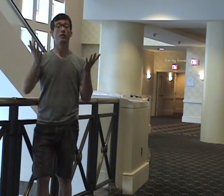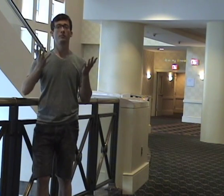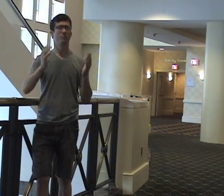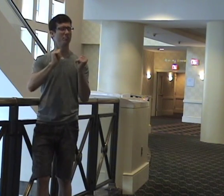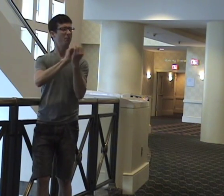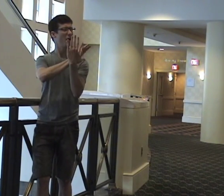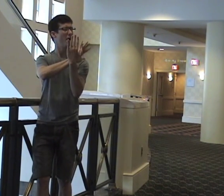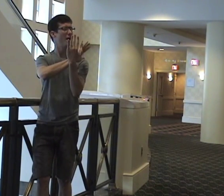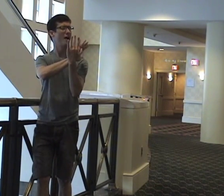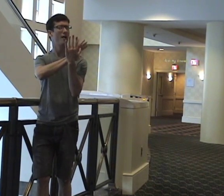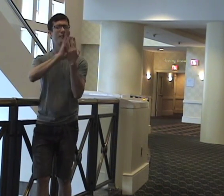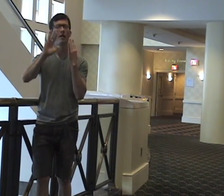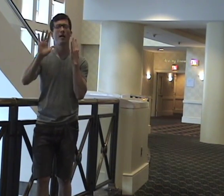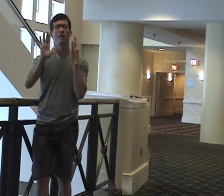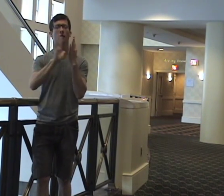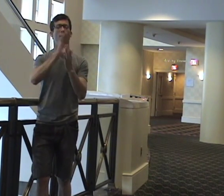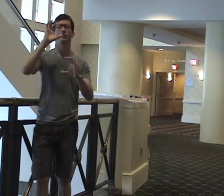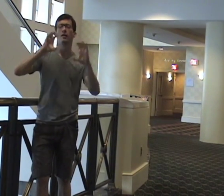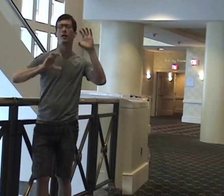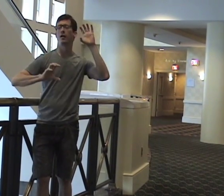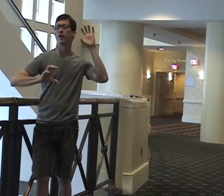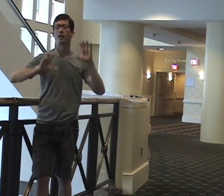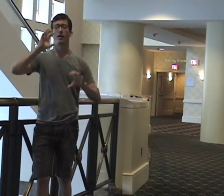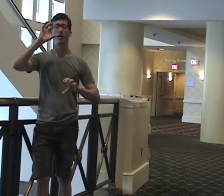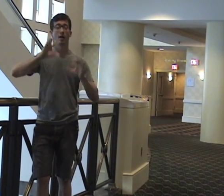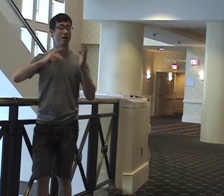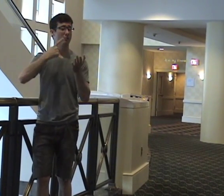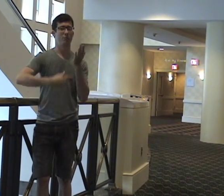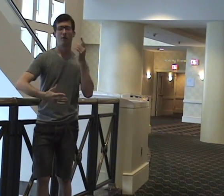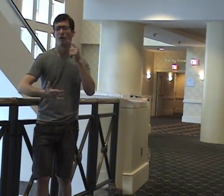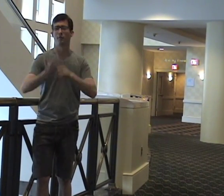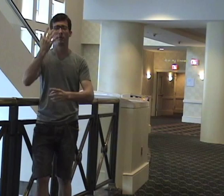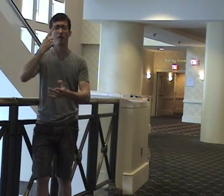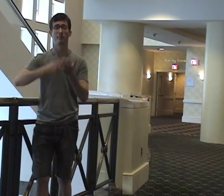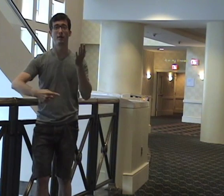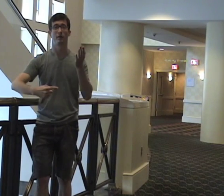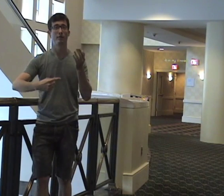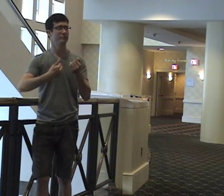full of deaf people chatting and having great discussions!